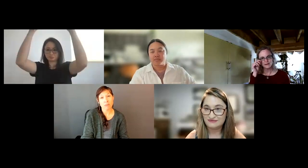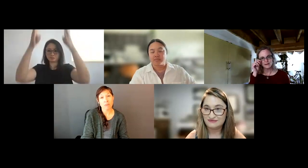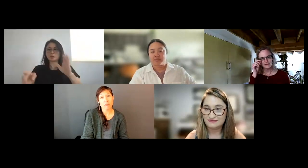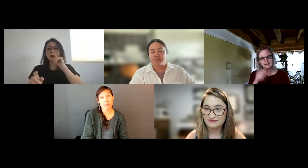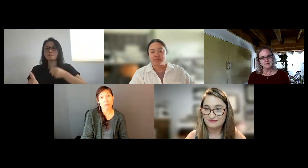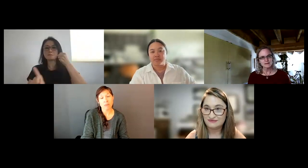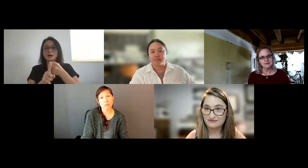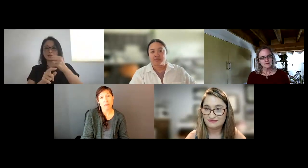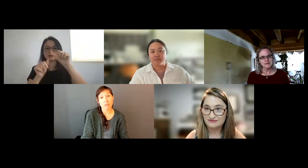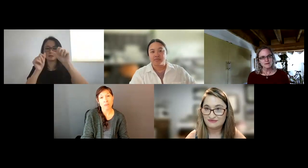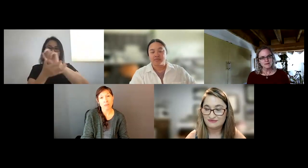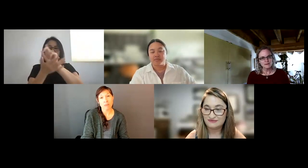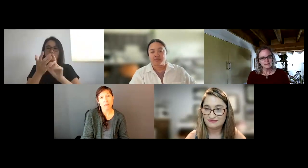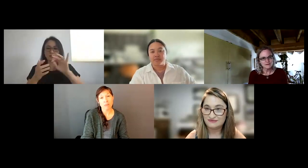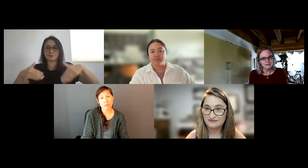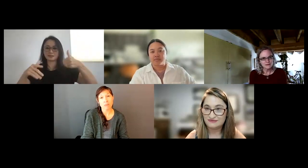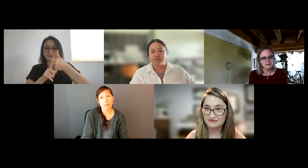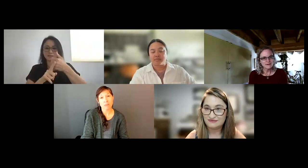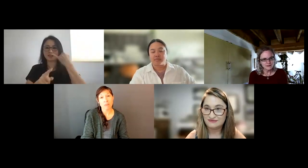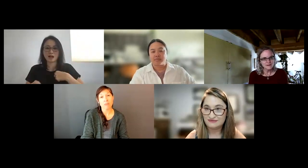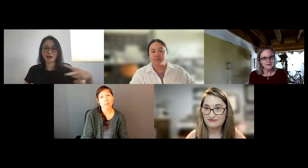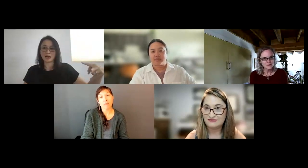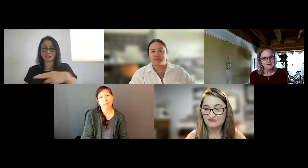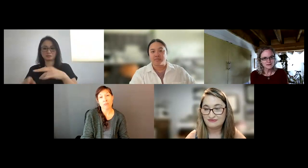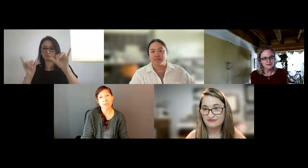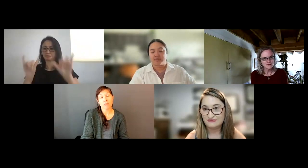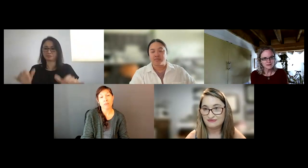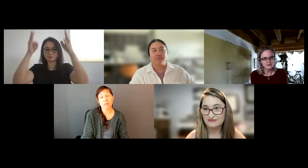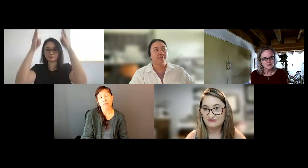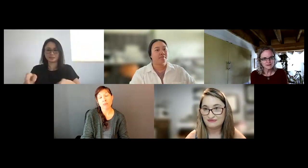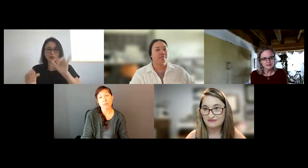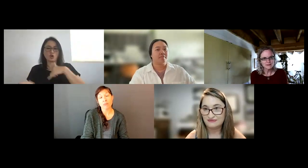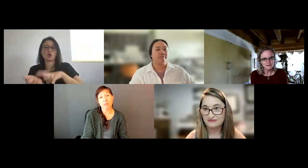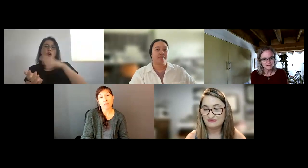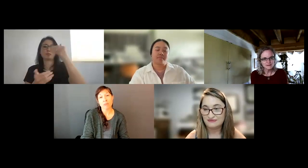is I actually would get it hemmed. So there's really no specific one design of pants.